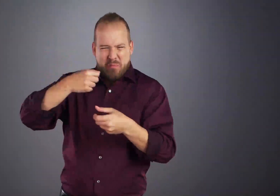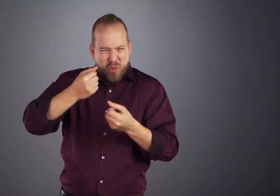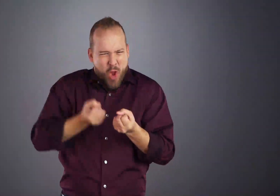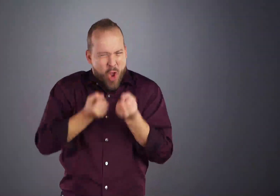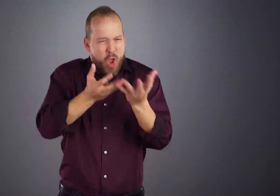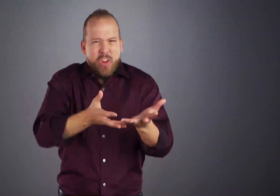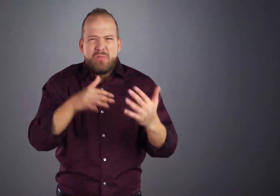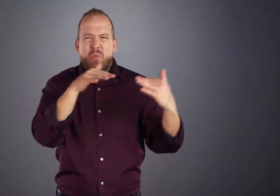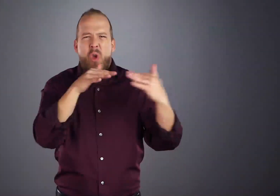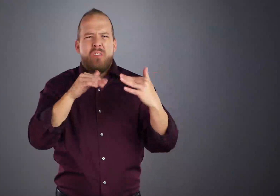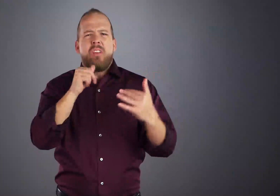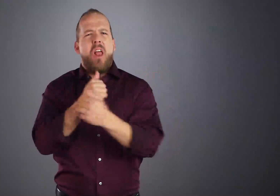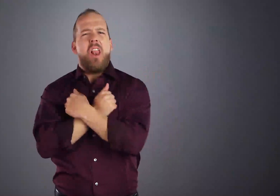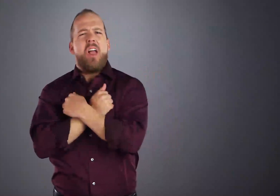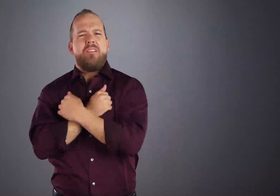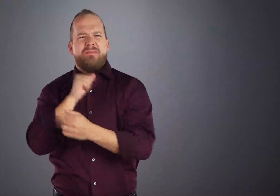made me sick.